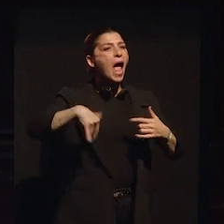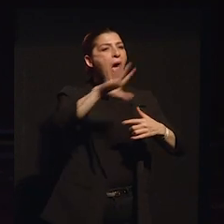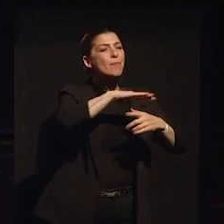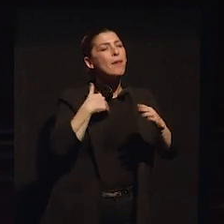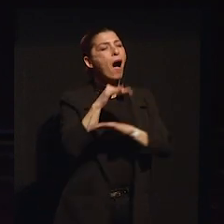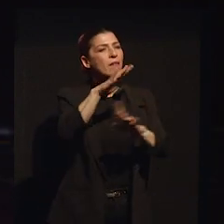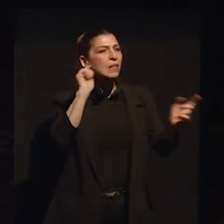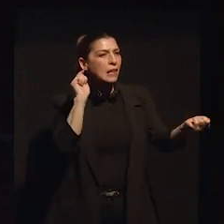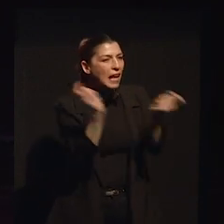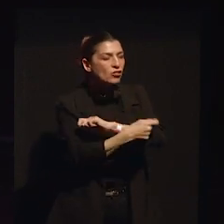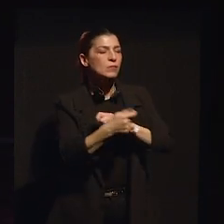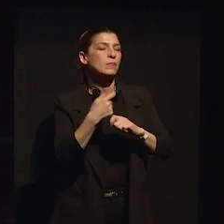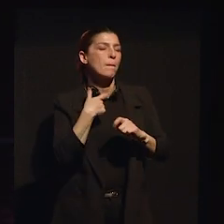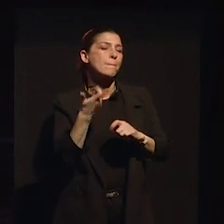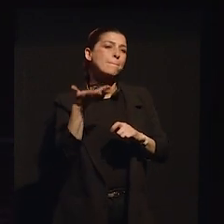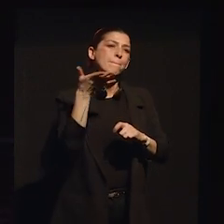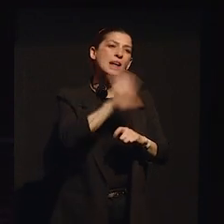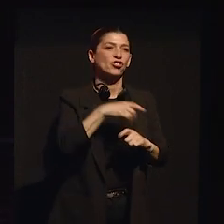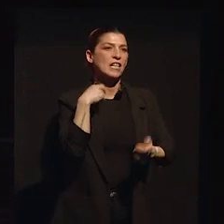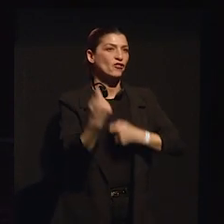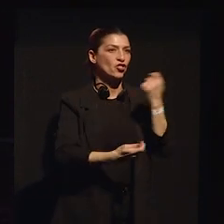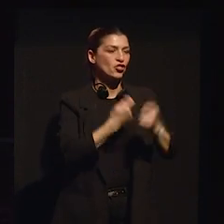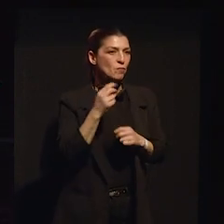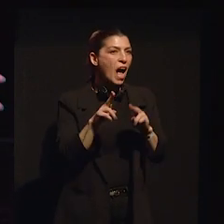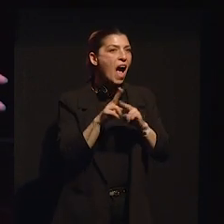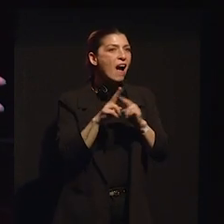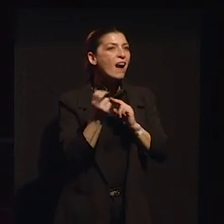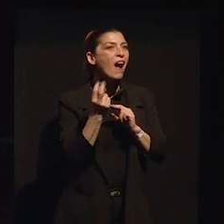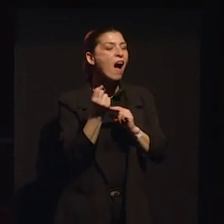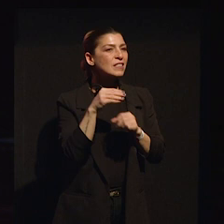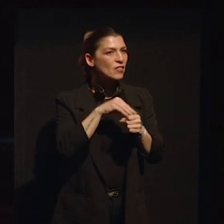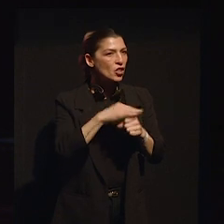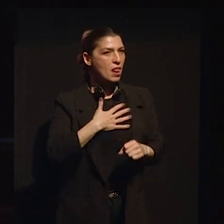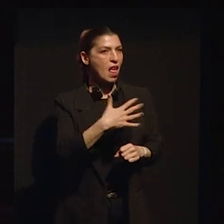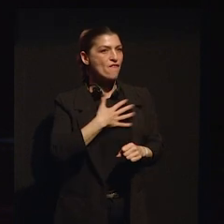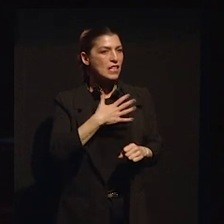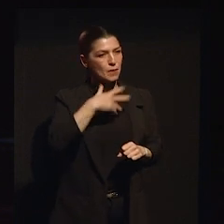Then I worked as a breath therapist for 7 months at John Hopkins hospital. So, I changed my sector and started doing other things.